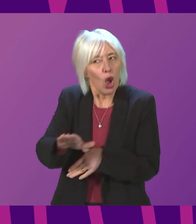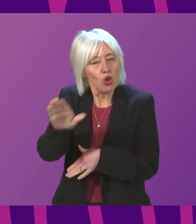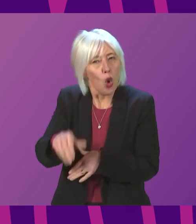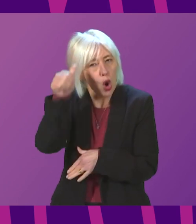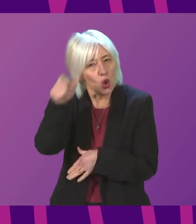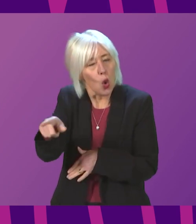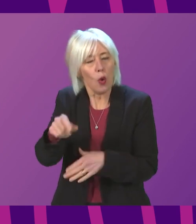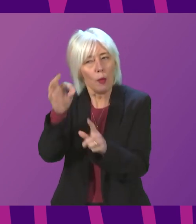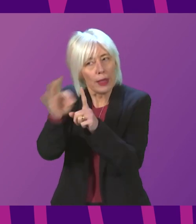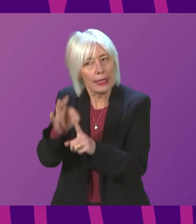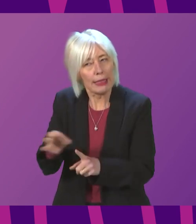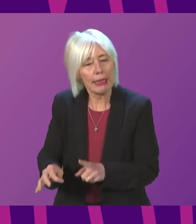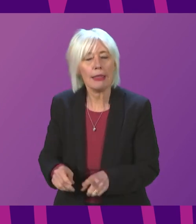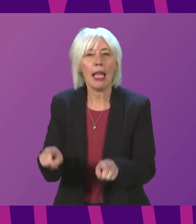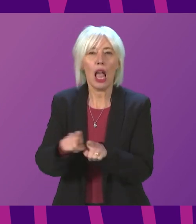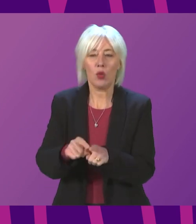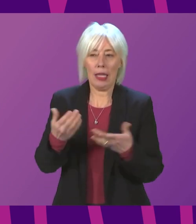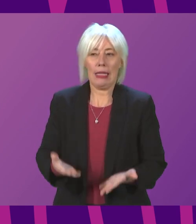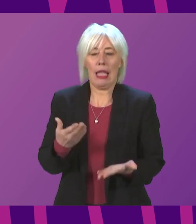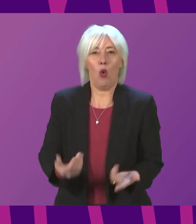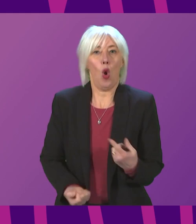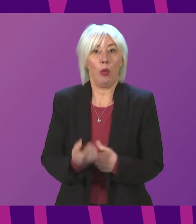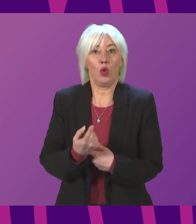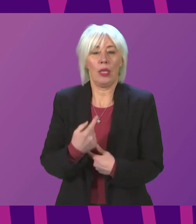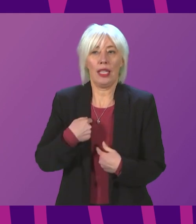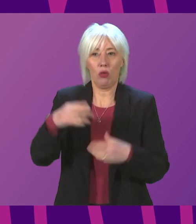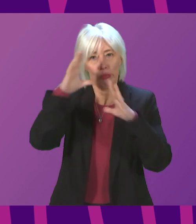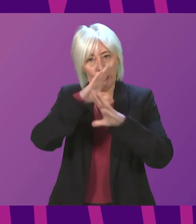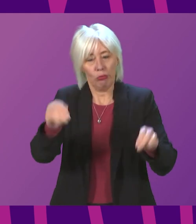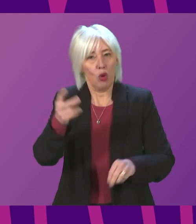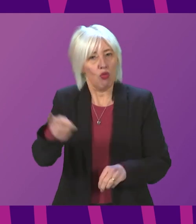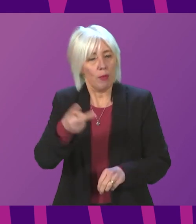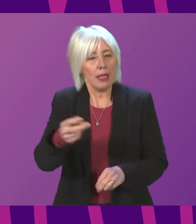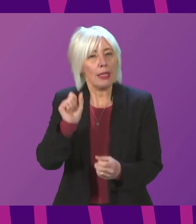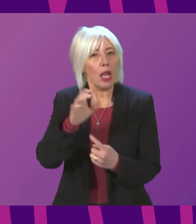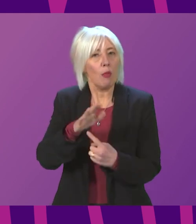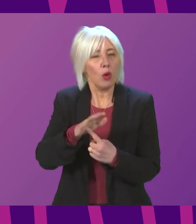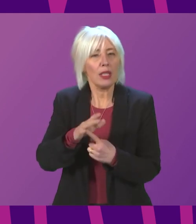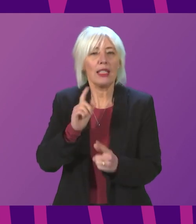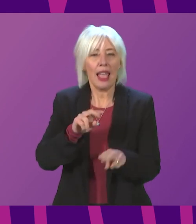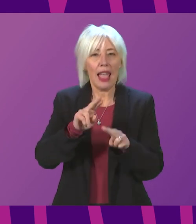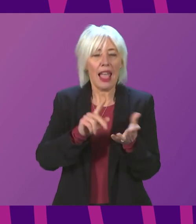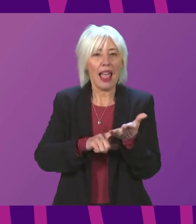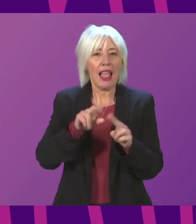The question gives me the opportunity to reiterate an important point. When you do a lateral